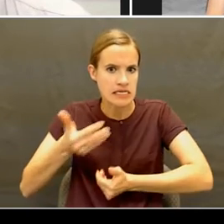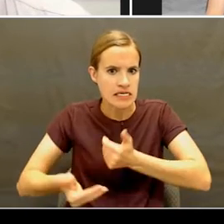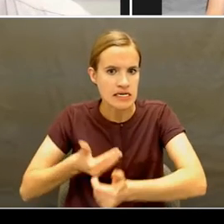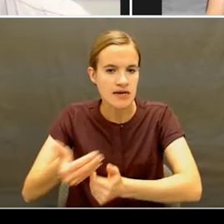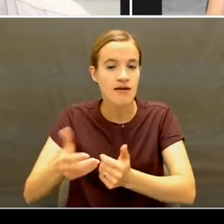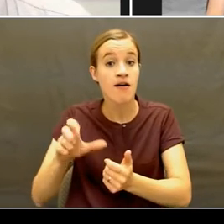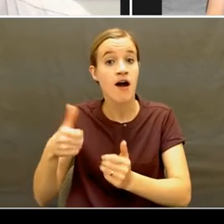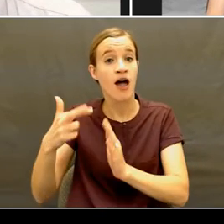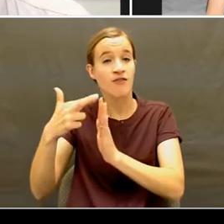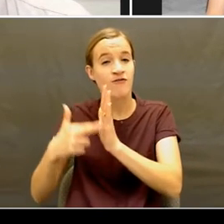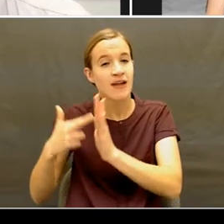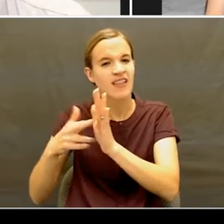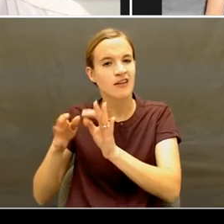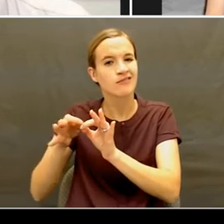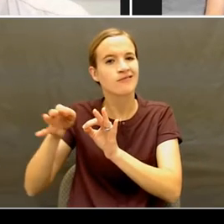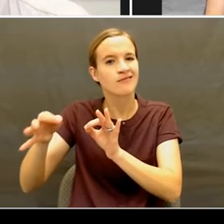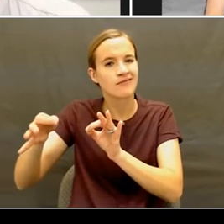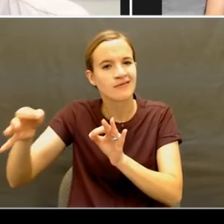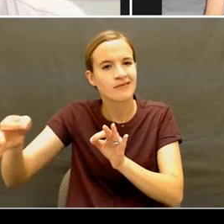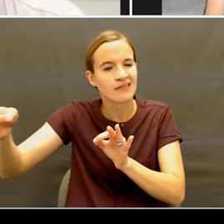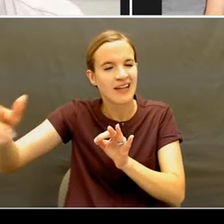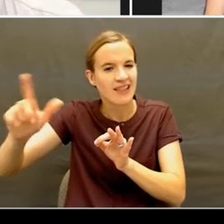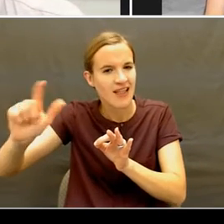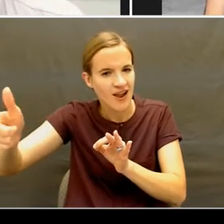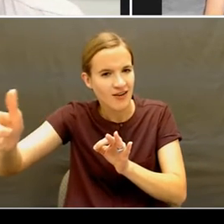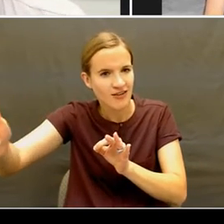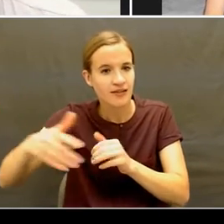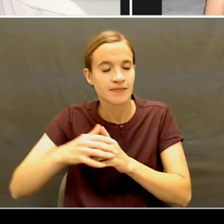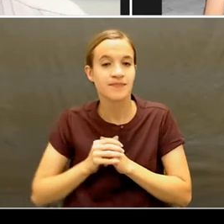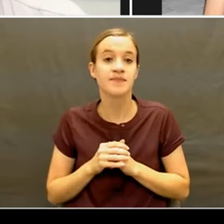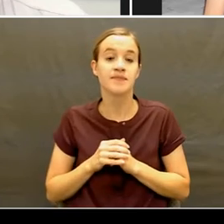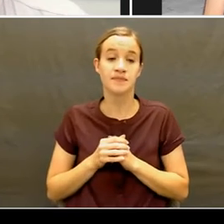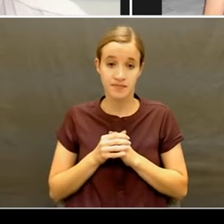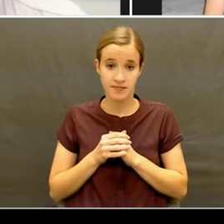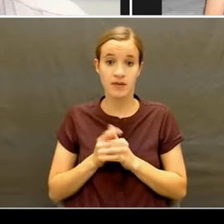of what we started to find them was once the regulations were out was how were they